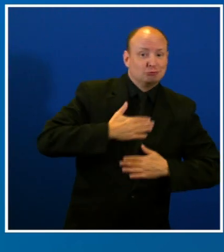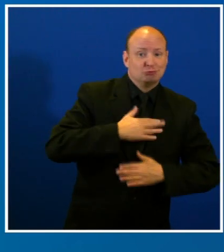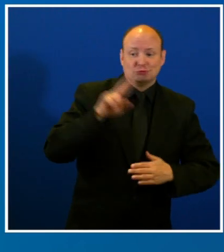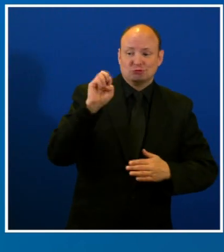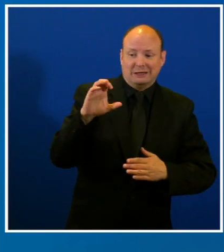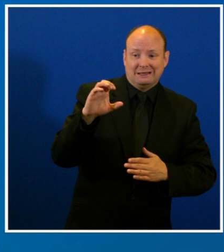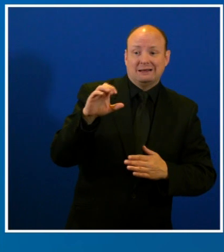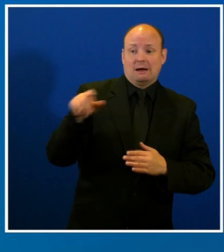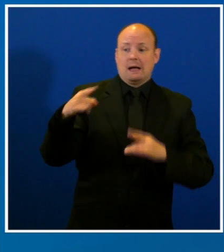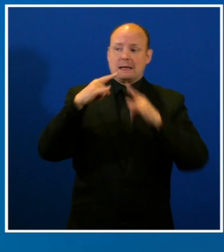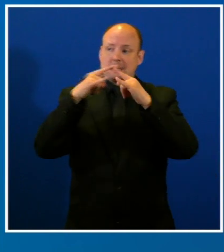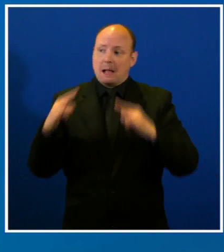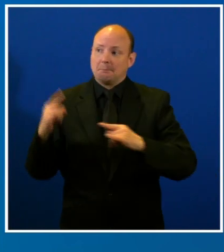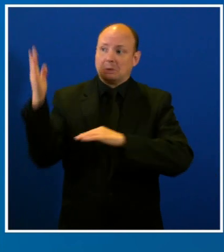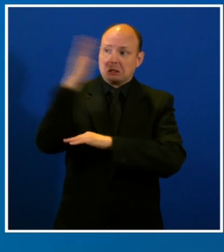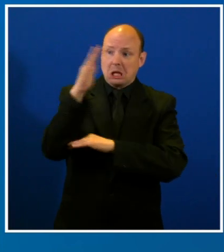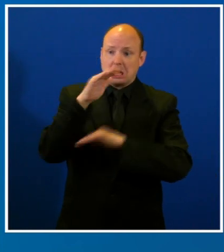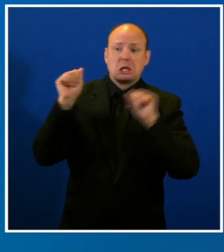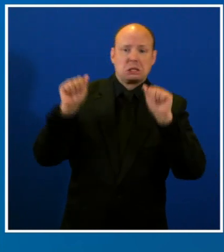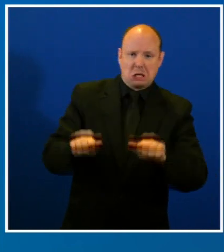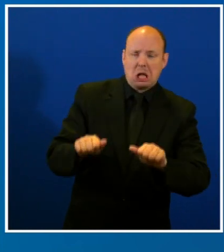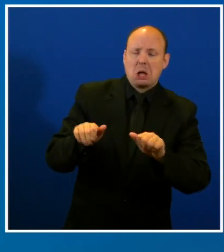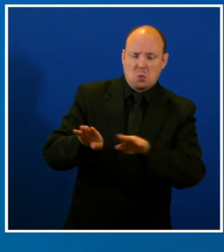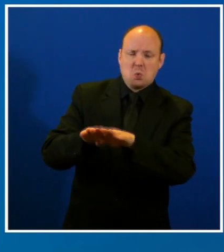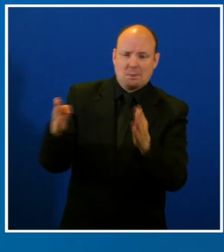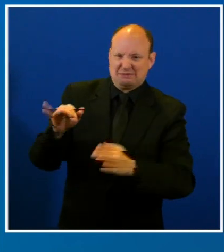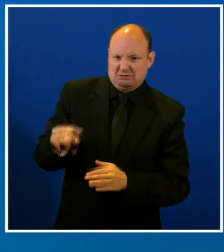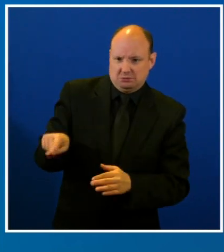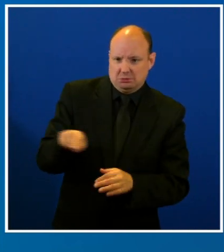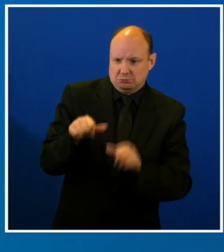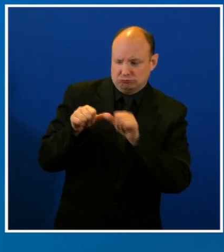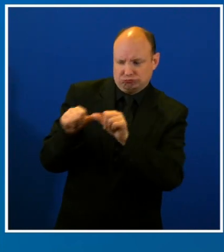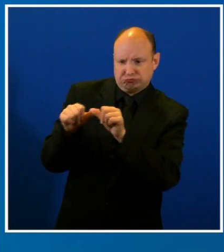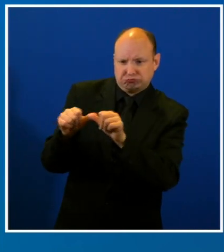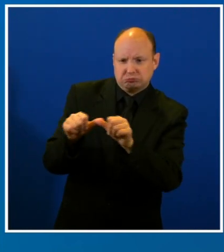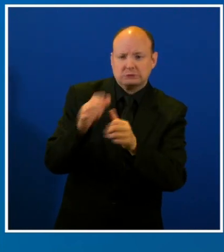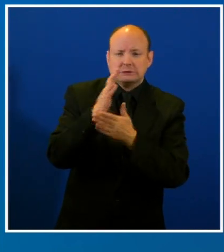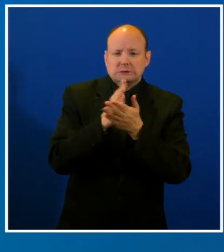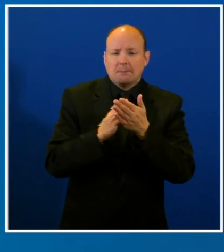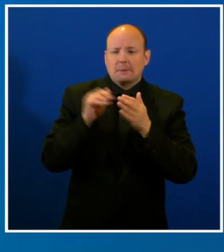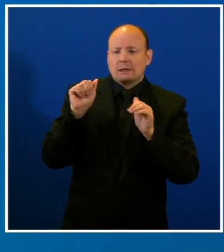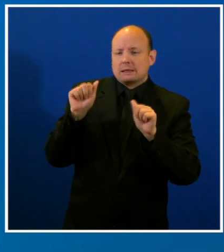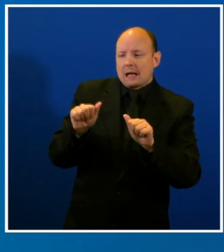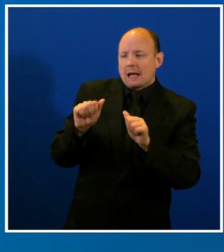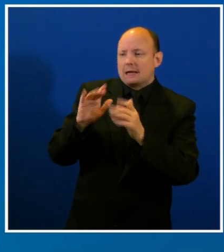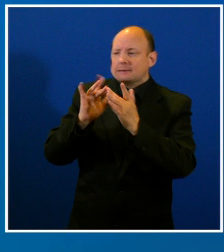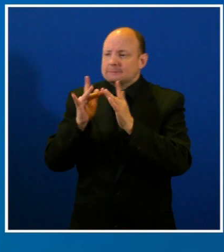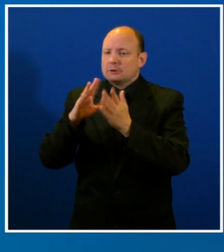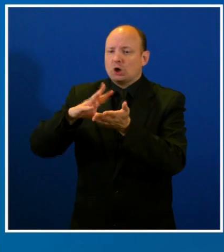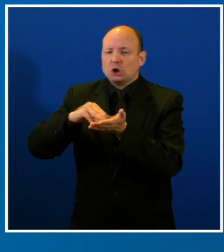from the new restrictions set by the governor's office and will continue as planned. And I know these restrictions